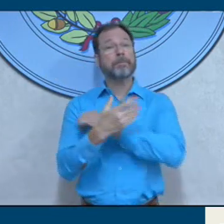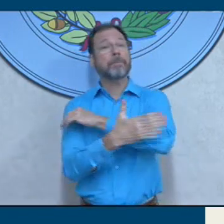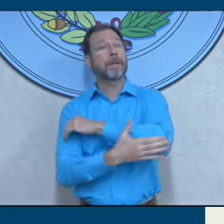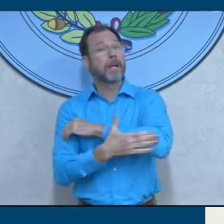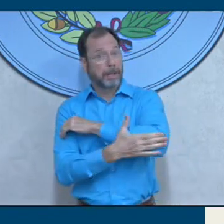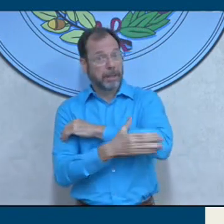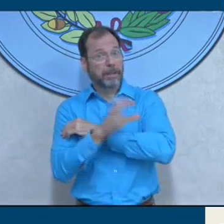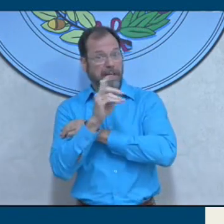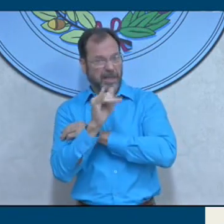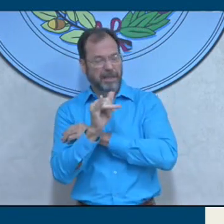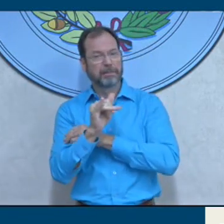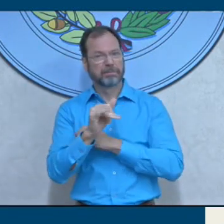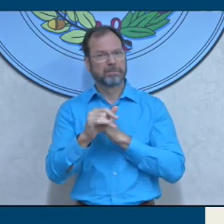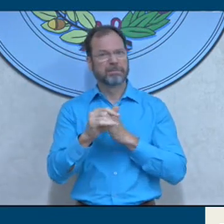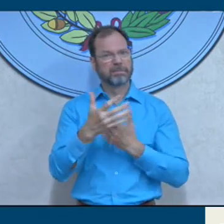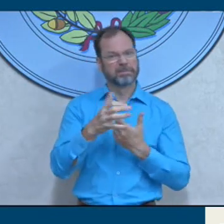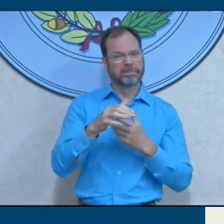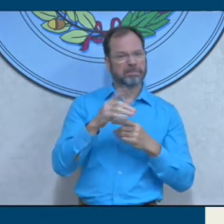MAYBE JUST A COUPLE OF